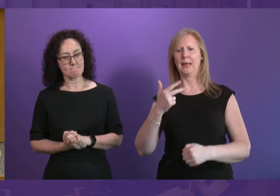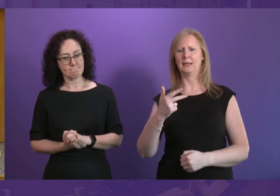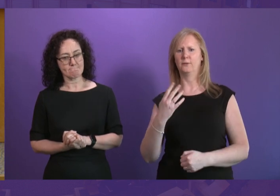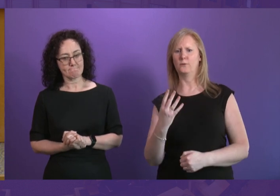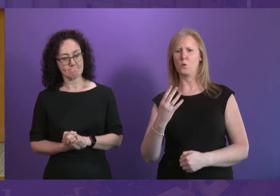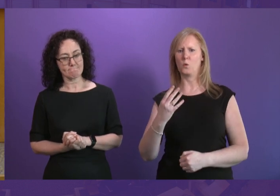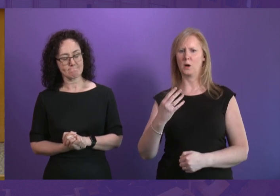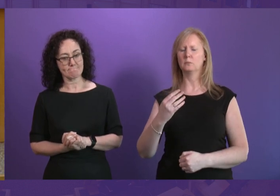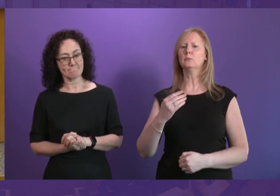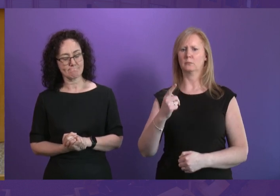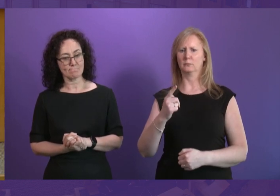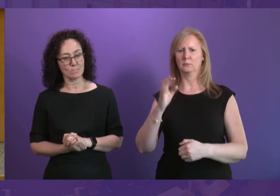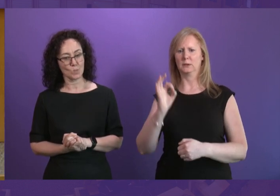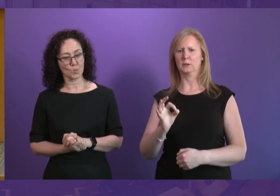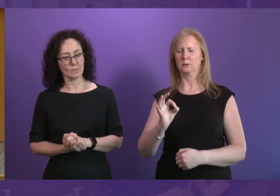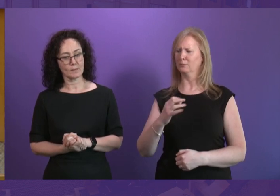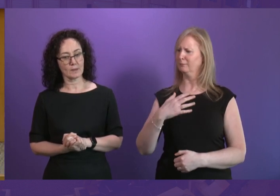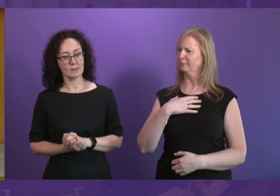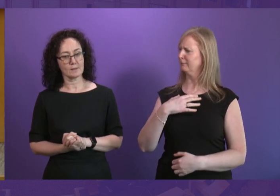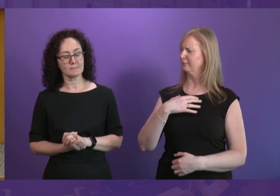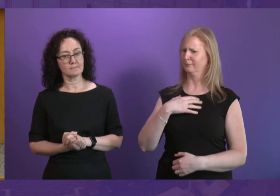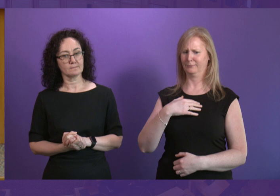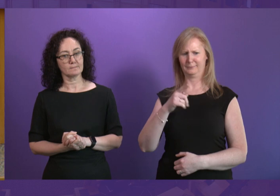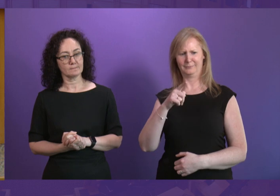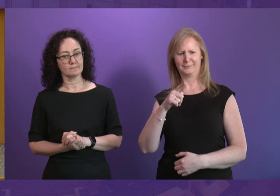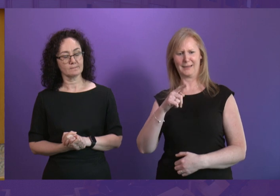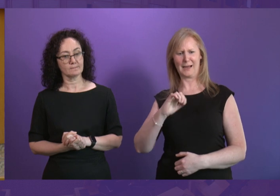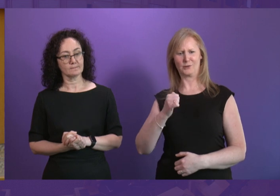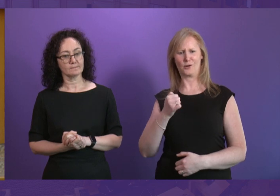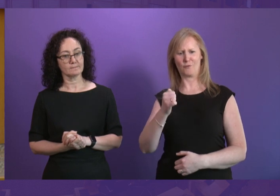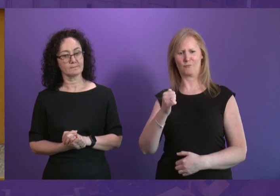per cent in the past two years. Surprise, surprise, the operator met the new, lower